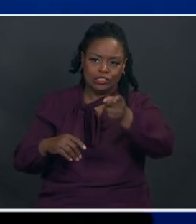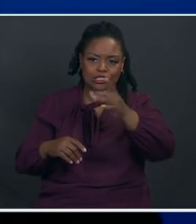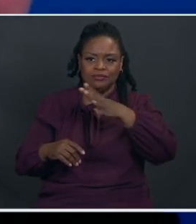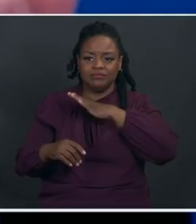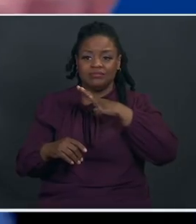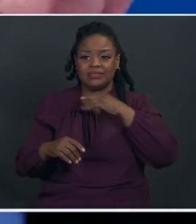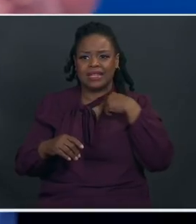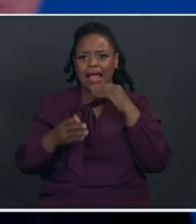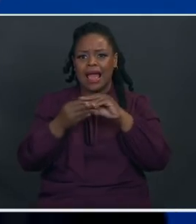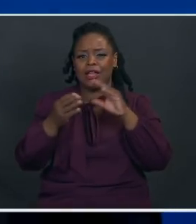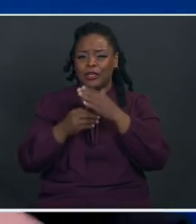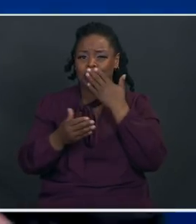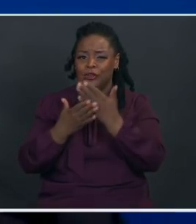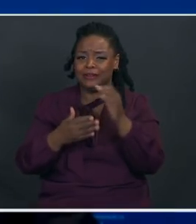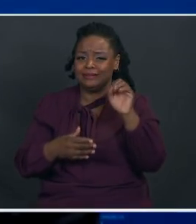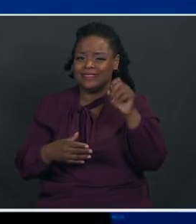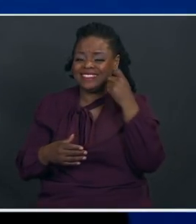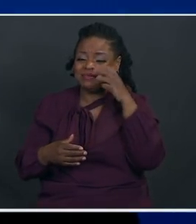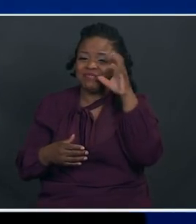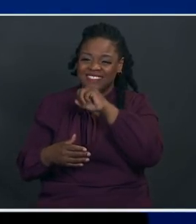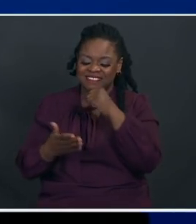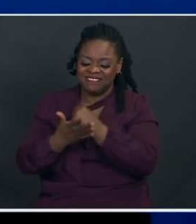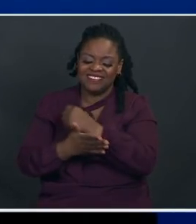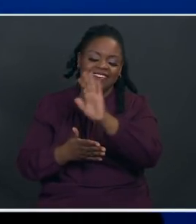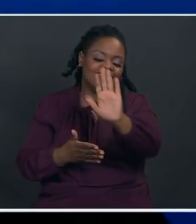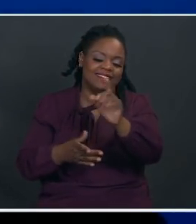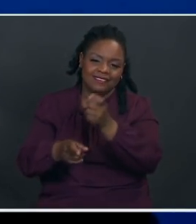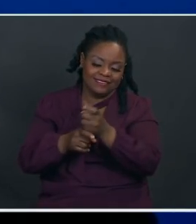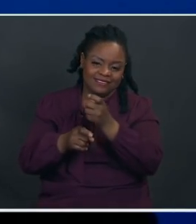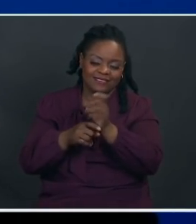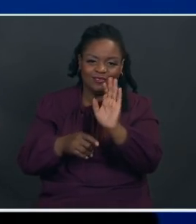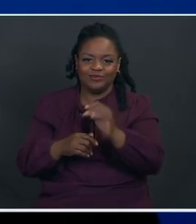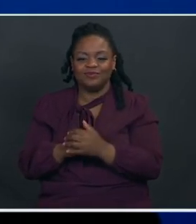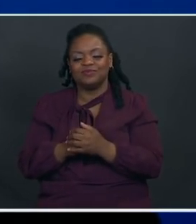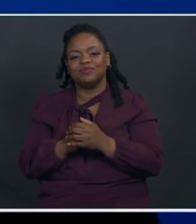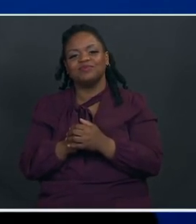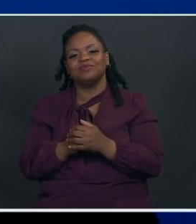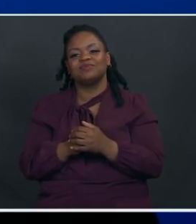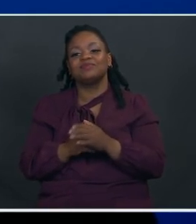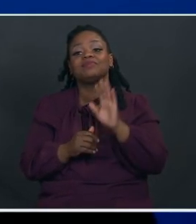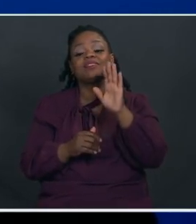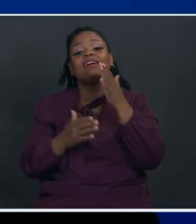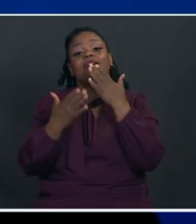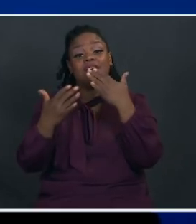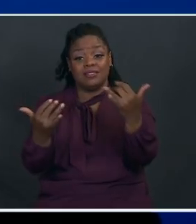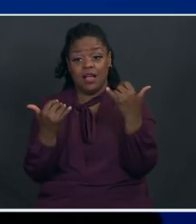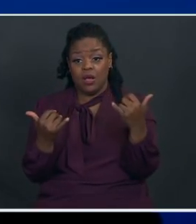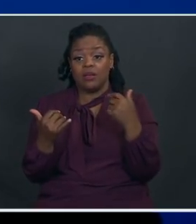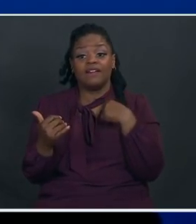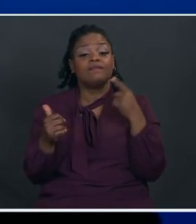Just -- thank you, Dr. Walensky. What I'm going to do is talk about three areas.